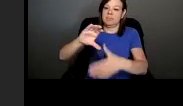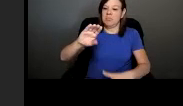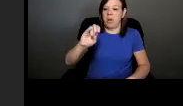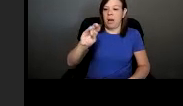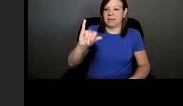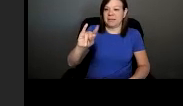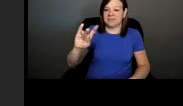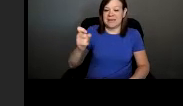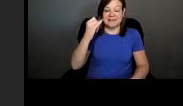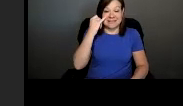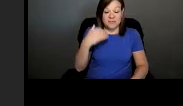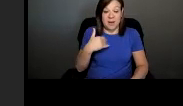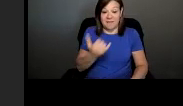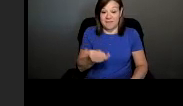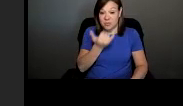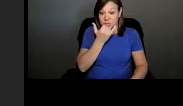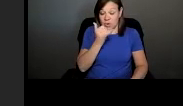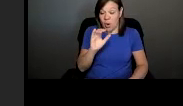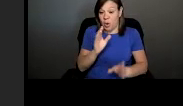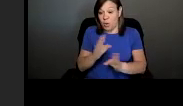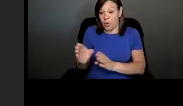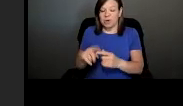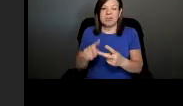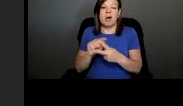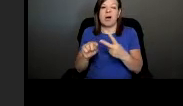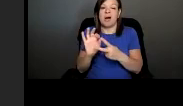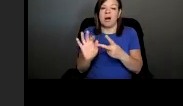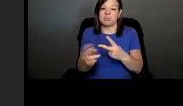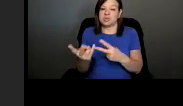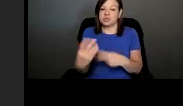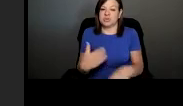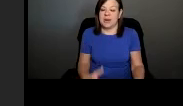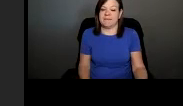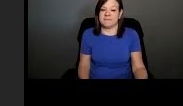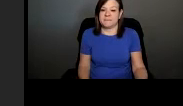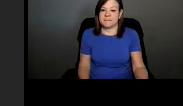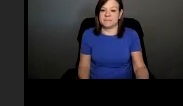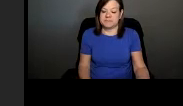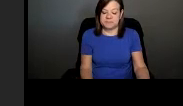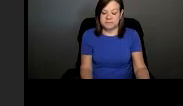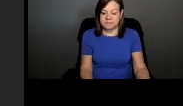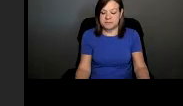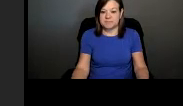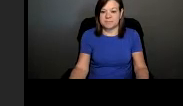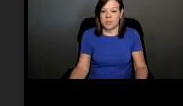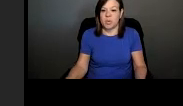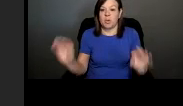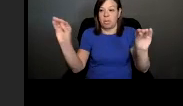If you have it in the wrong order, you have two options. So let's first take this out of order, and then we'll put it back in order.